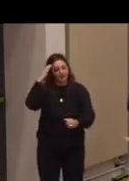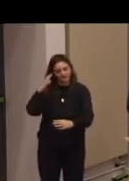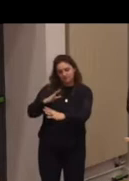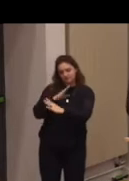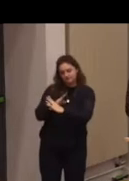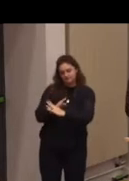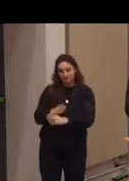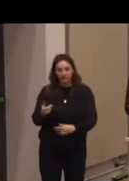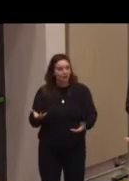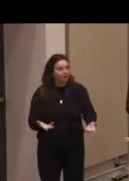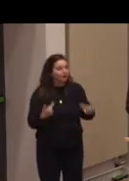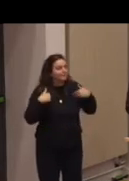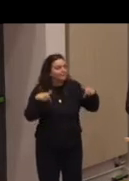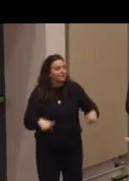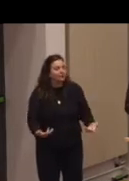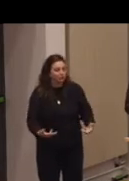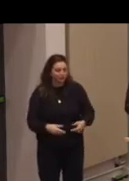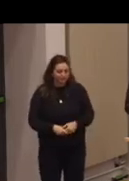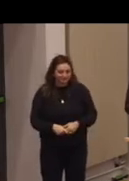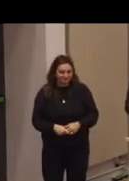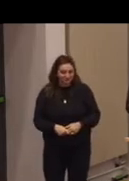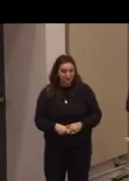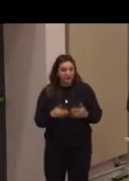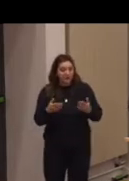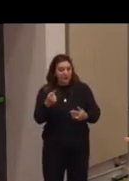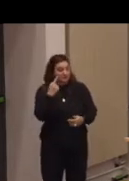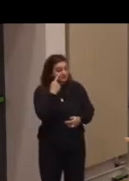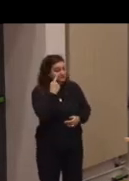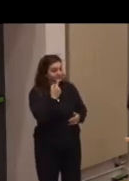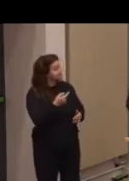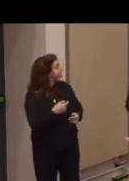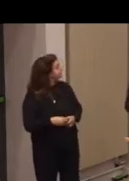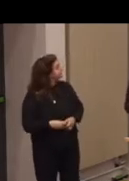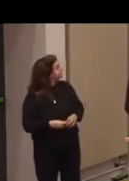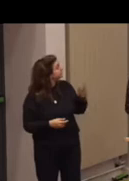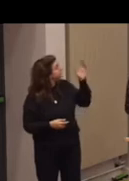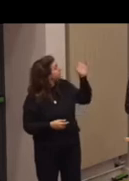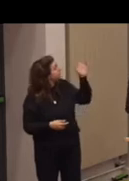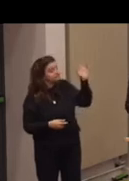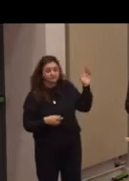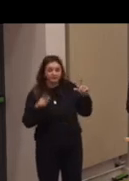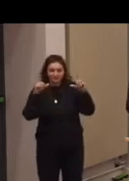In this picture, there is a picture of a young boy in a wheelchair. And what you notice from